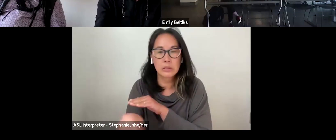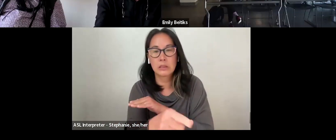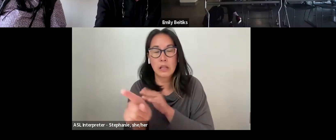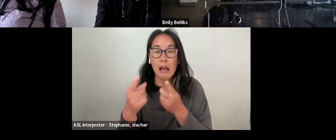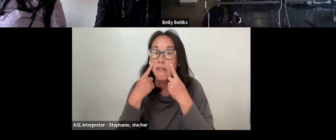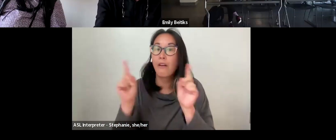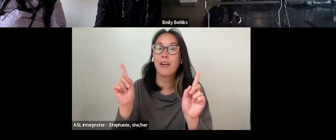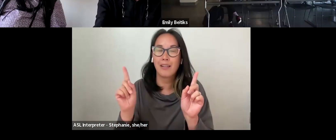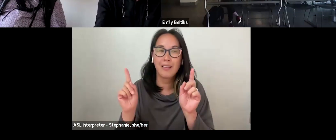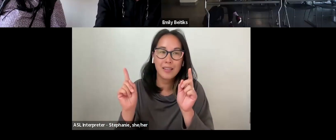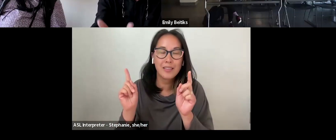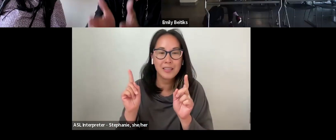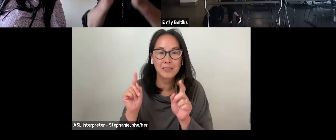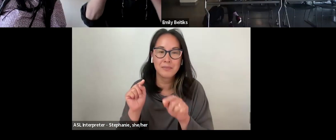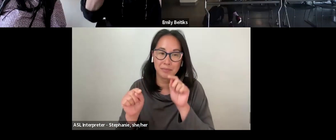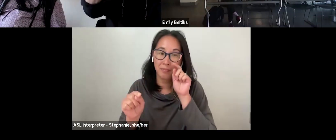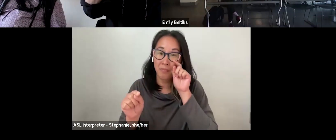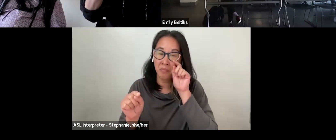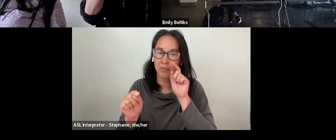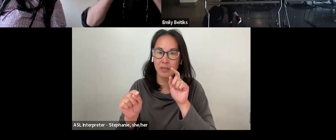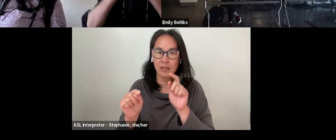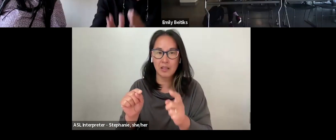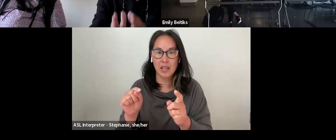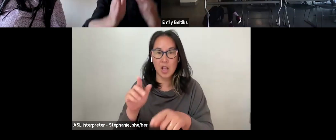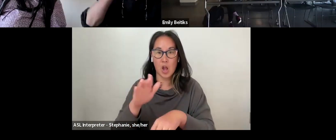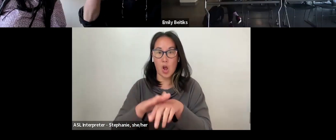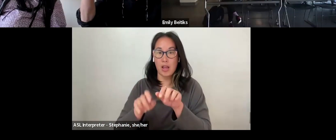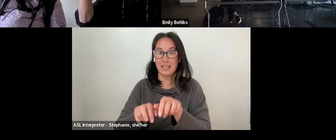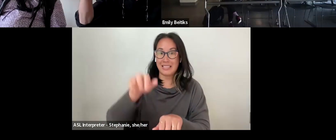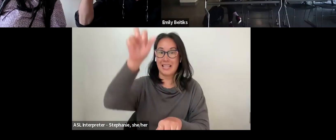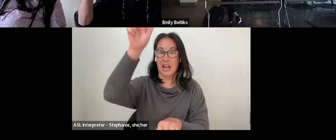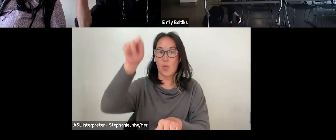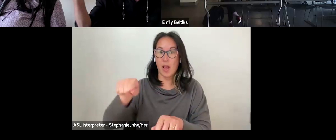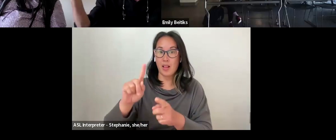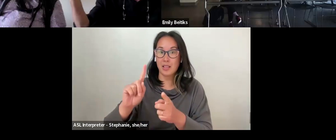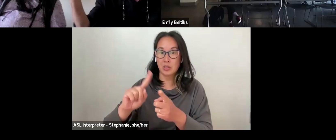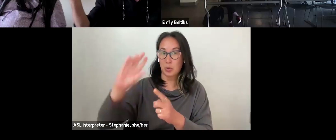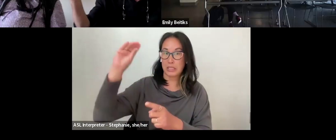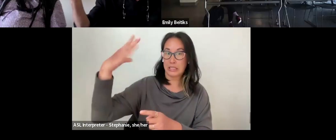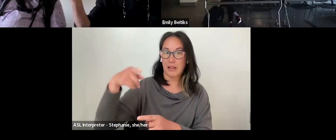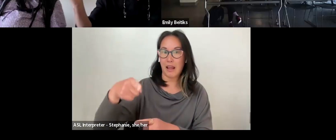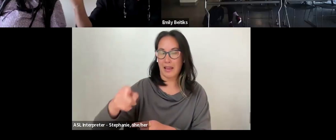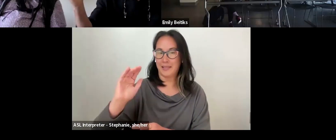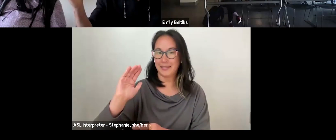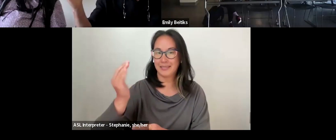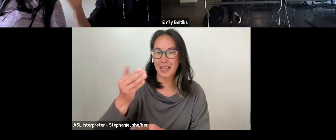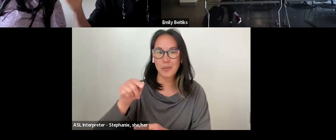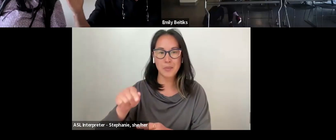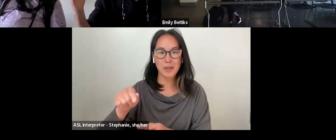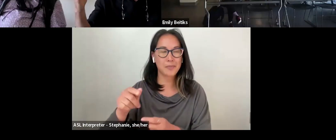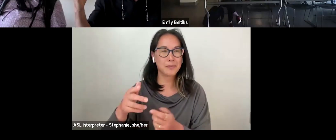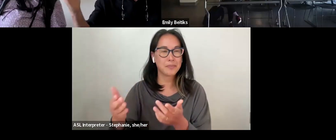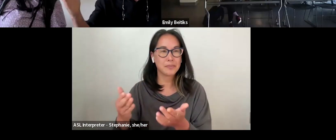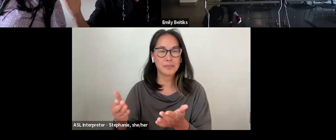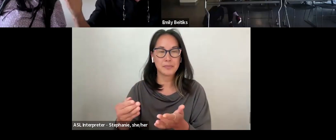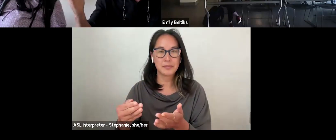Eventually emerging up a stairwell, into the sunlight, into what appears to be a courtyard